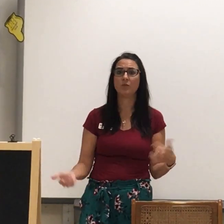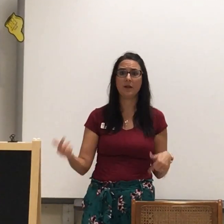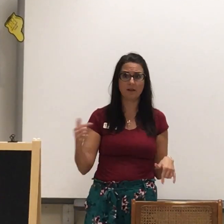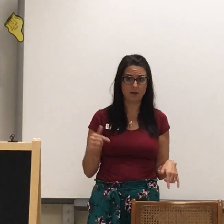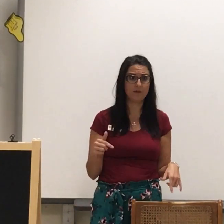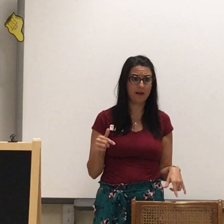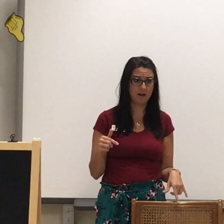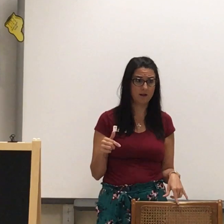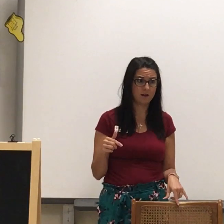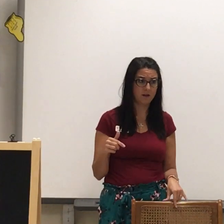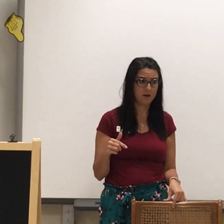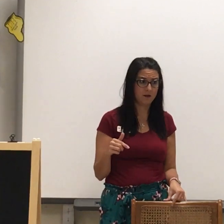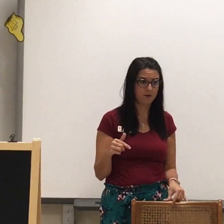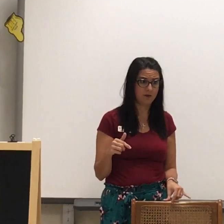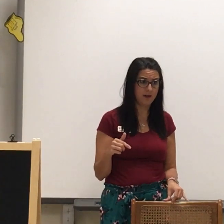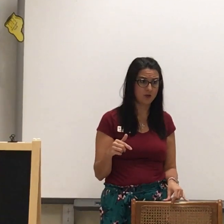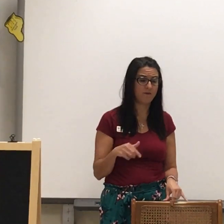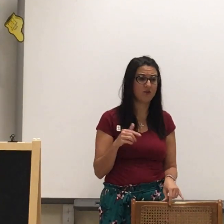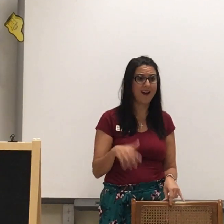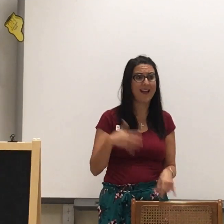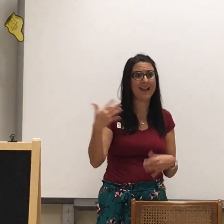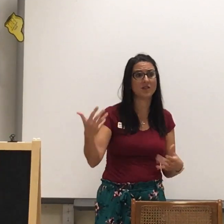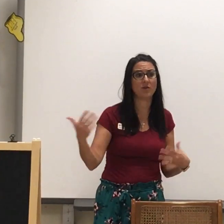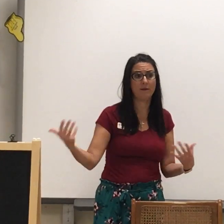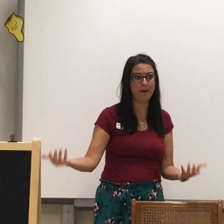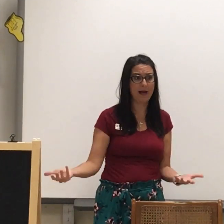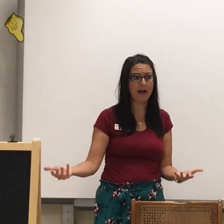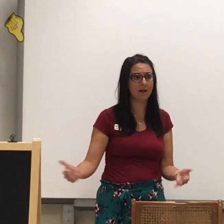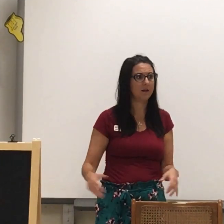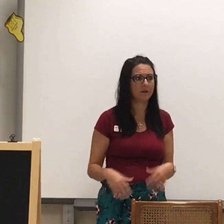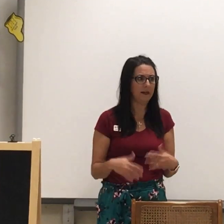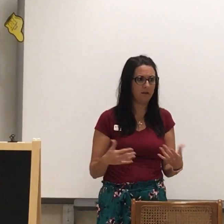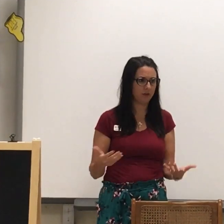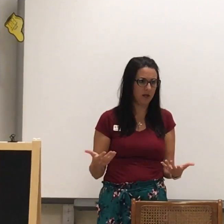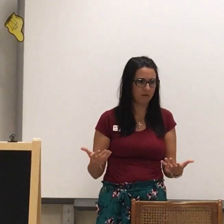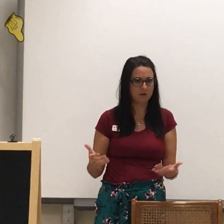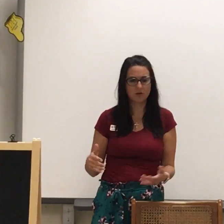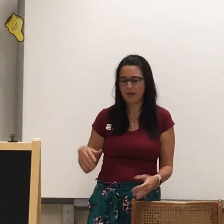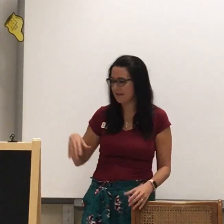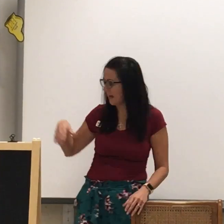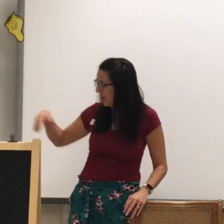that I need to re-clarify. Right... so if you are not answering then I don't know. So